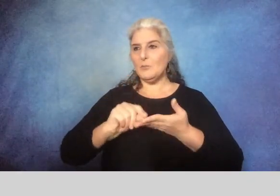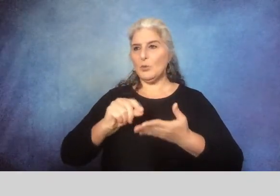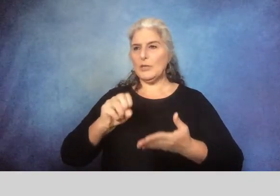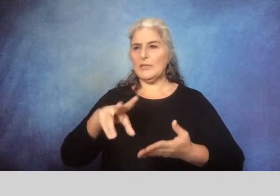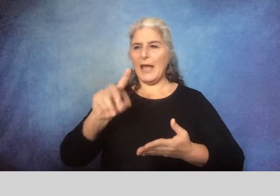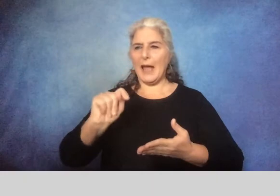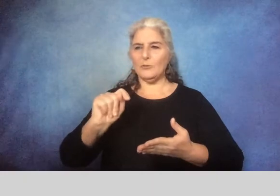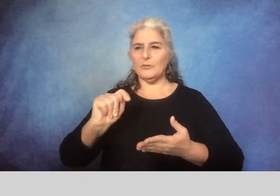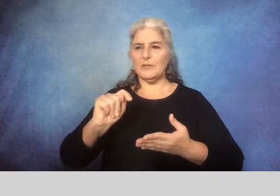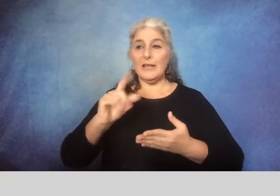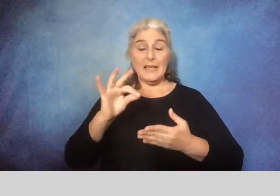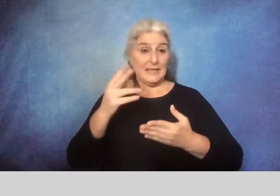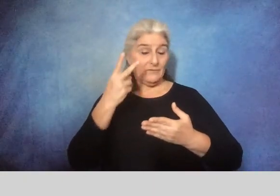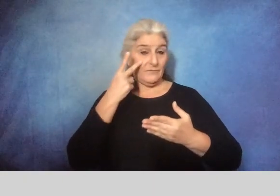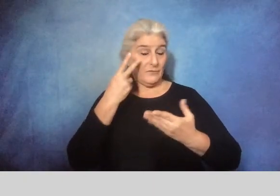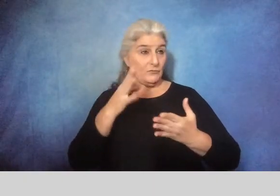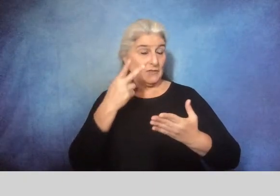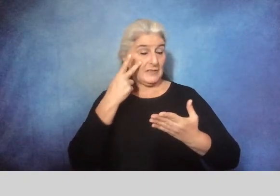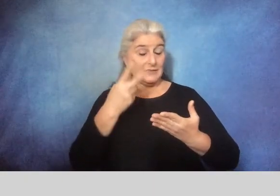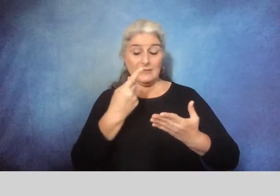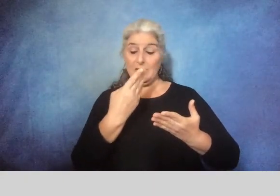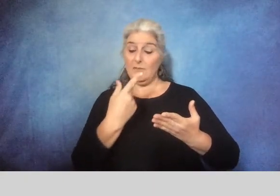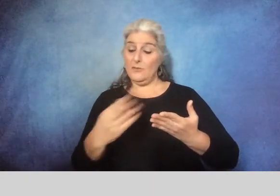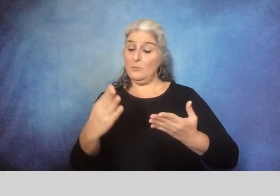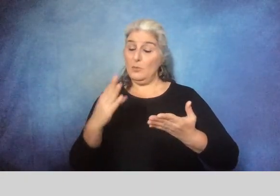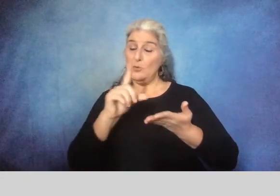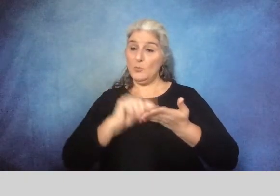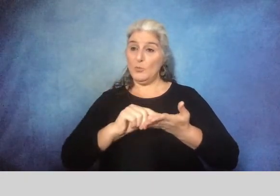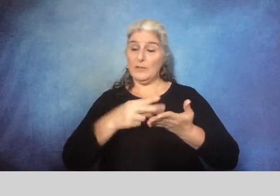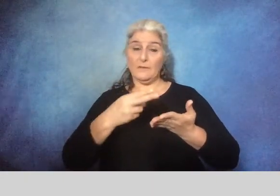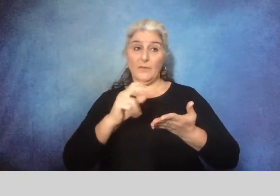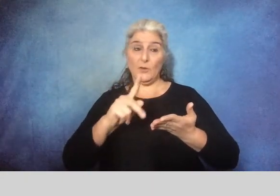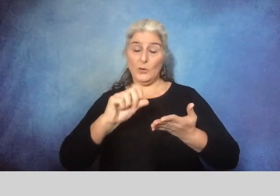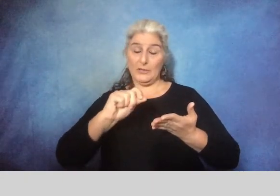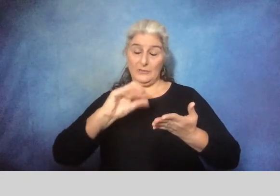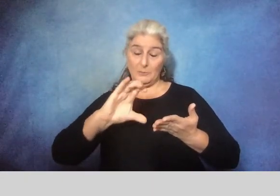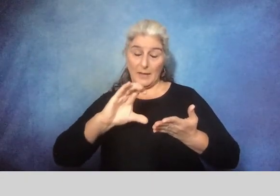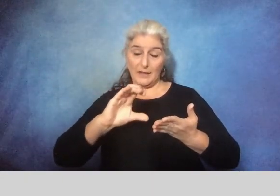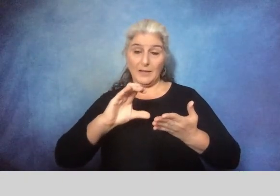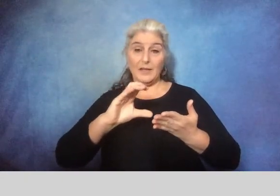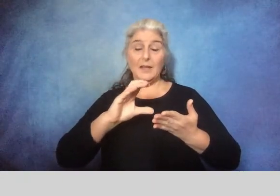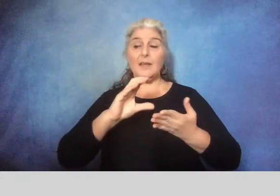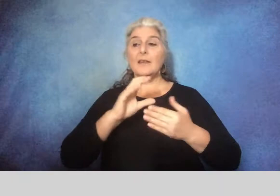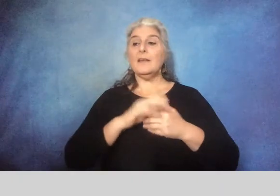If you have seen the blueprint that is a hook specification and the actual implementation, hook implementation,